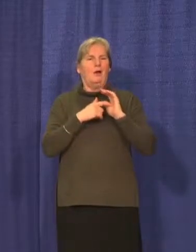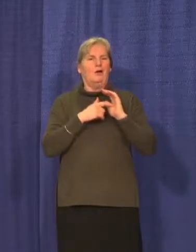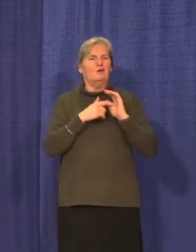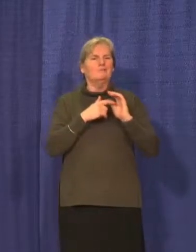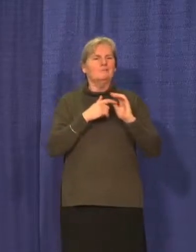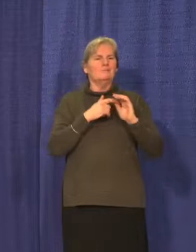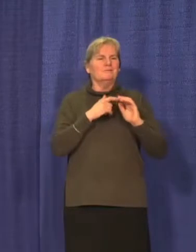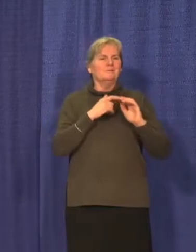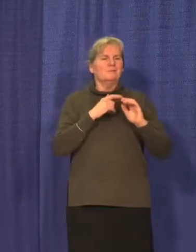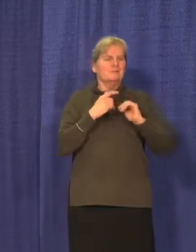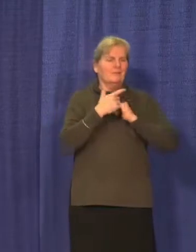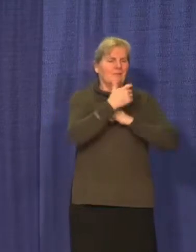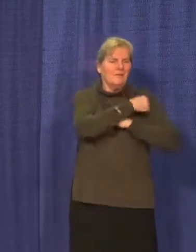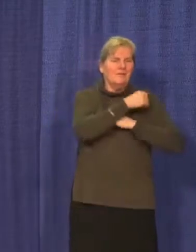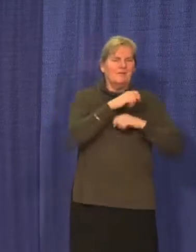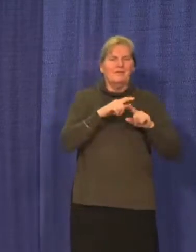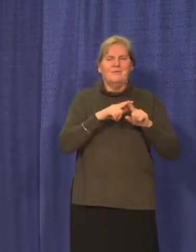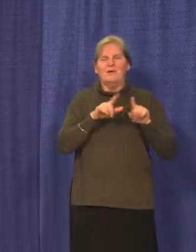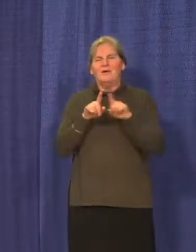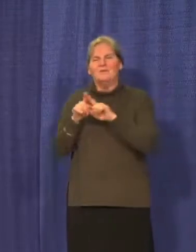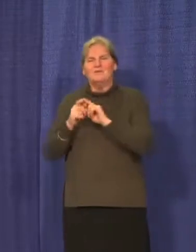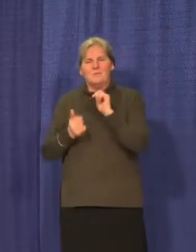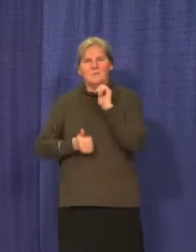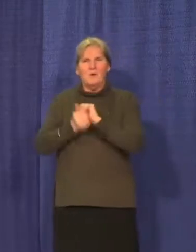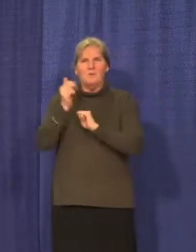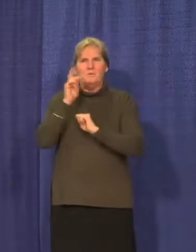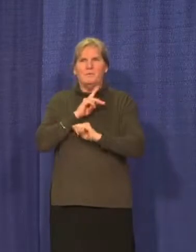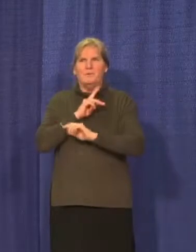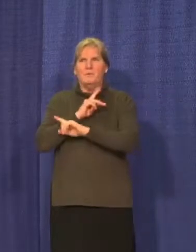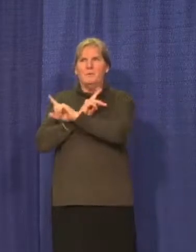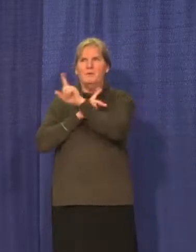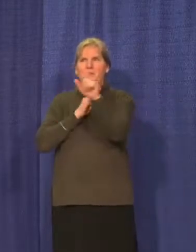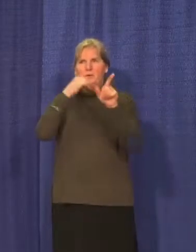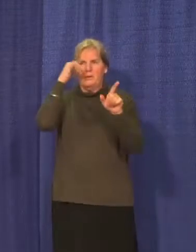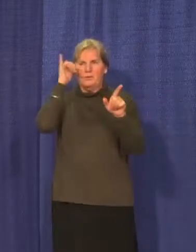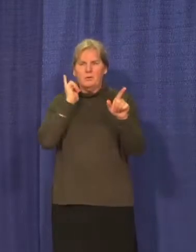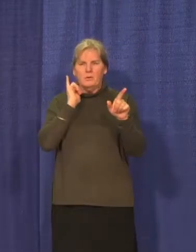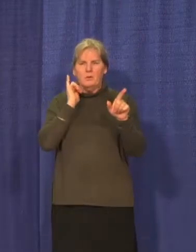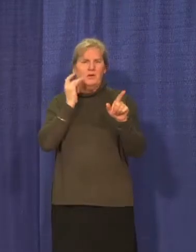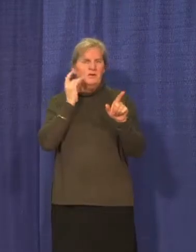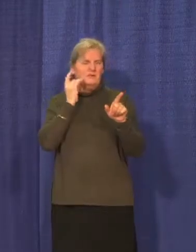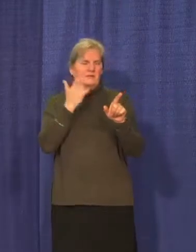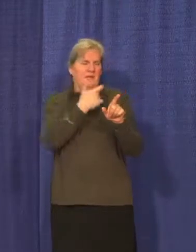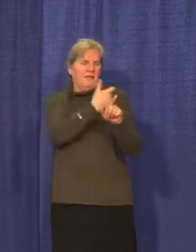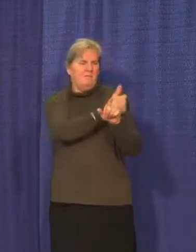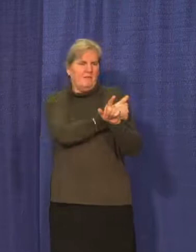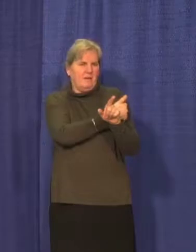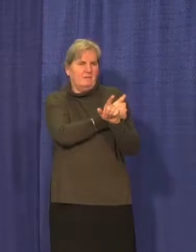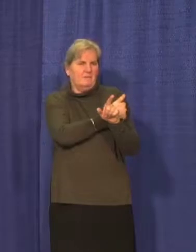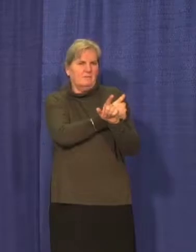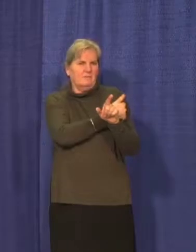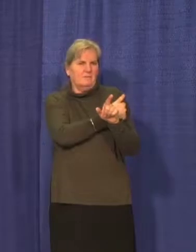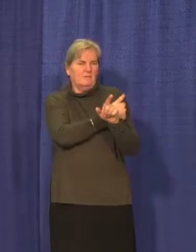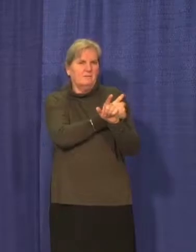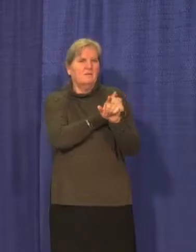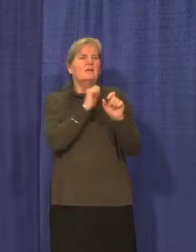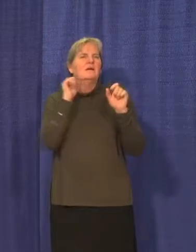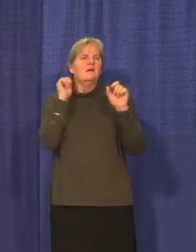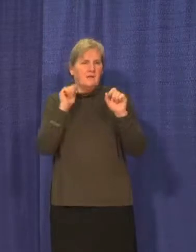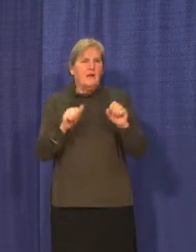corners, as far as vaccinations most Yukoners see a vaccine as